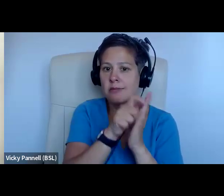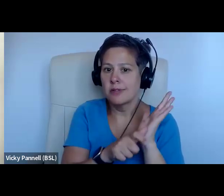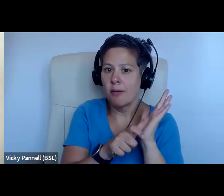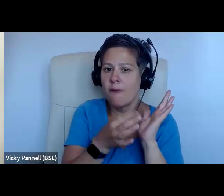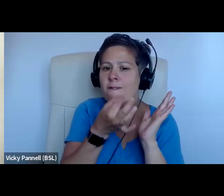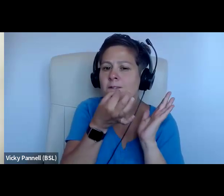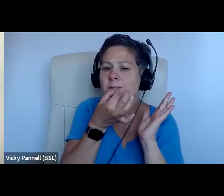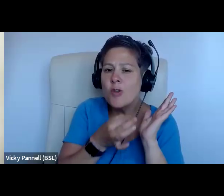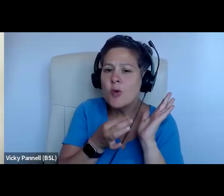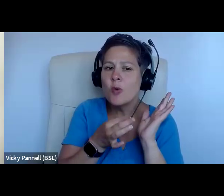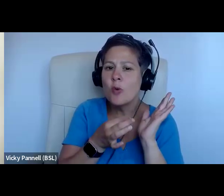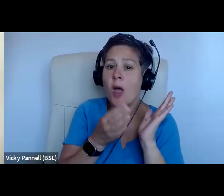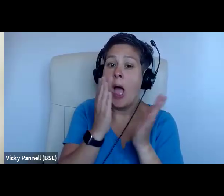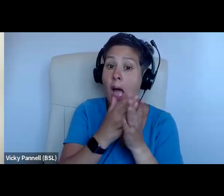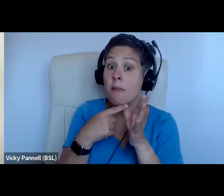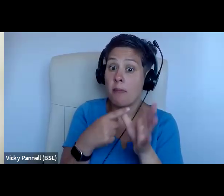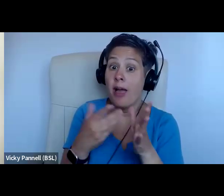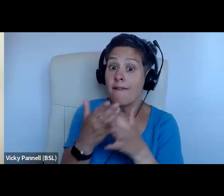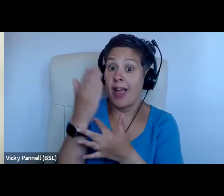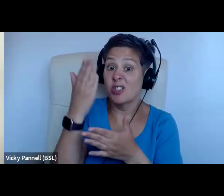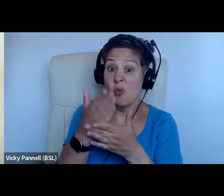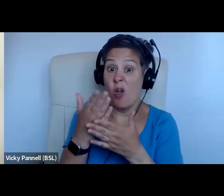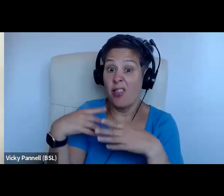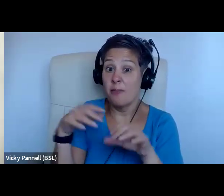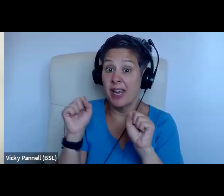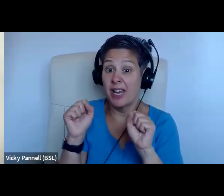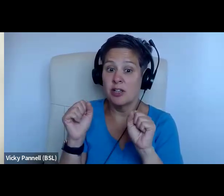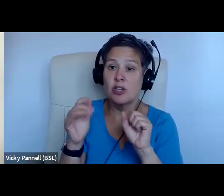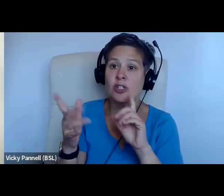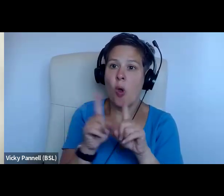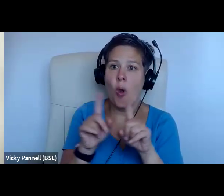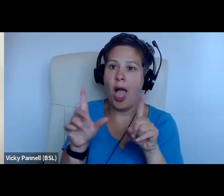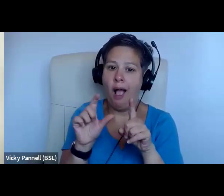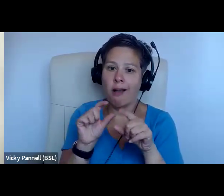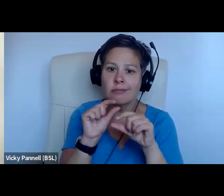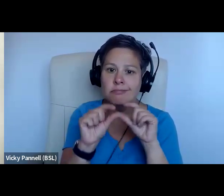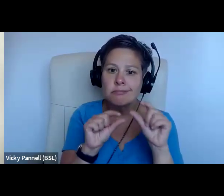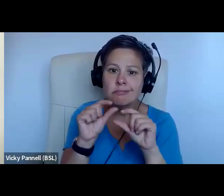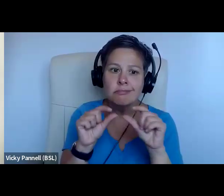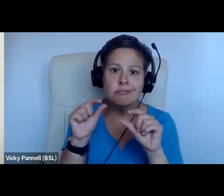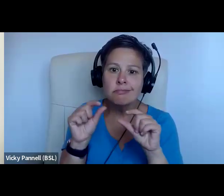Whether that's on purpose or that was just a sort of how things shook out, you know, who, who's to say?